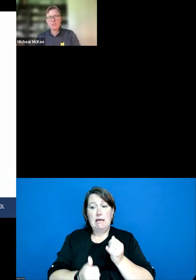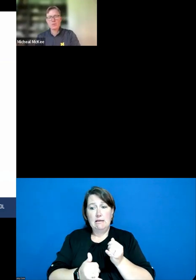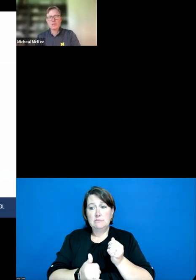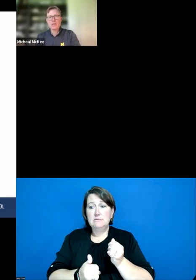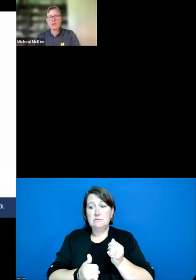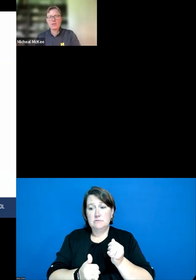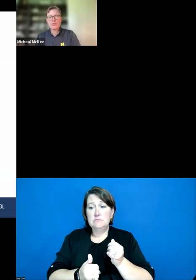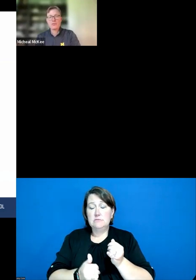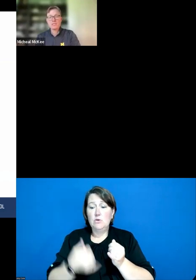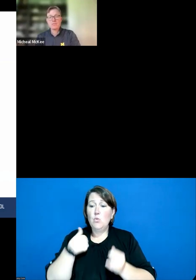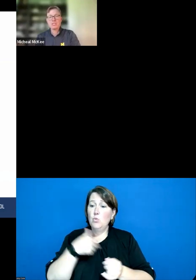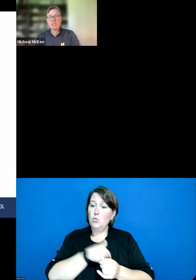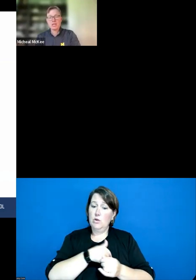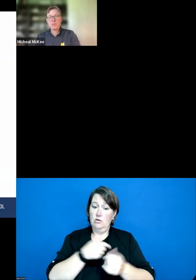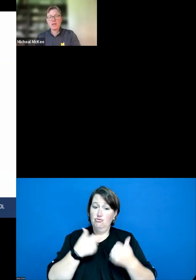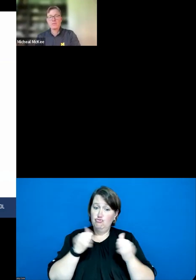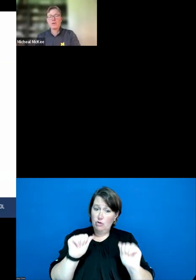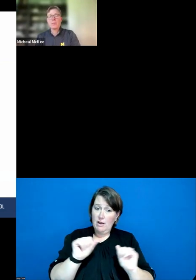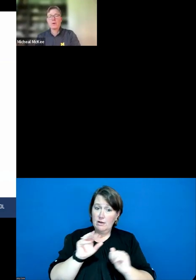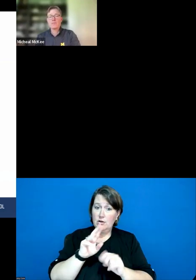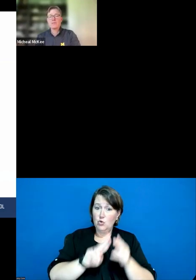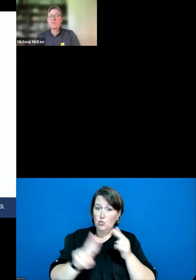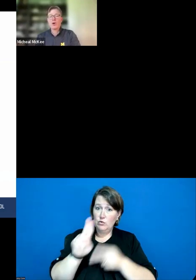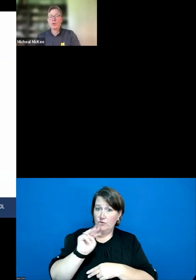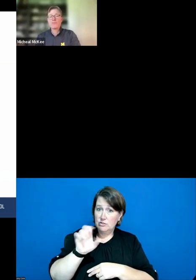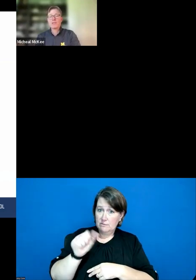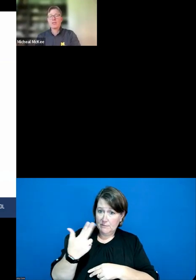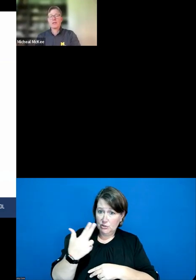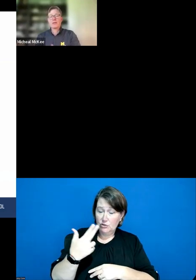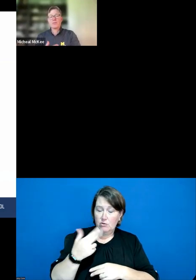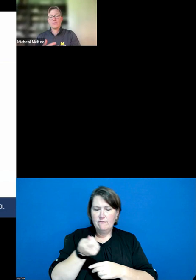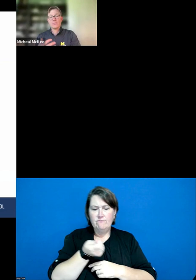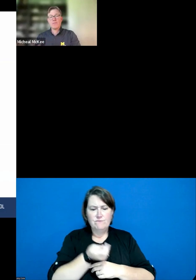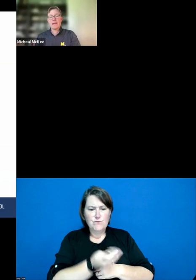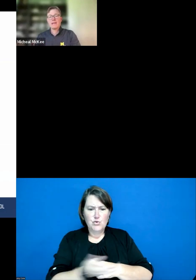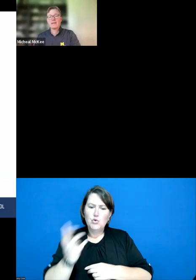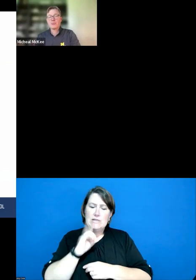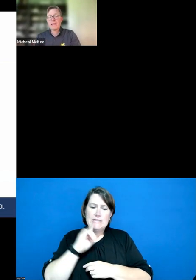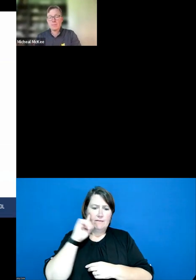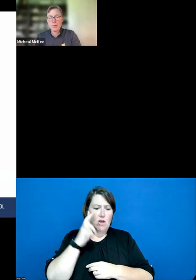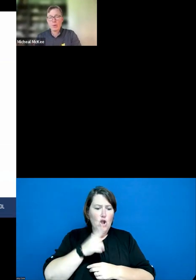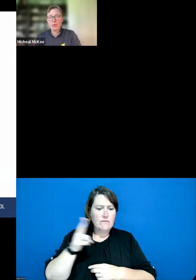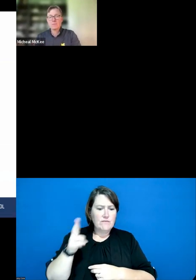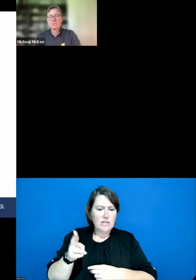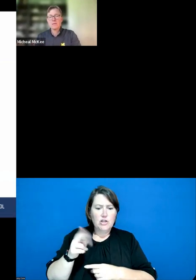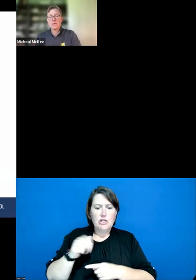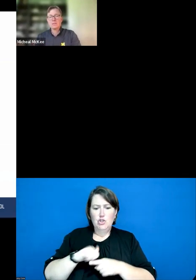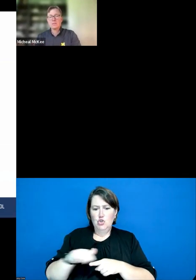to do here at University of Michigan. We have a number of definite hard of hearing related training programs so